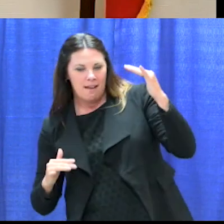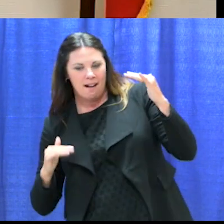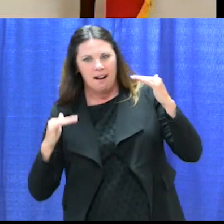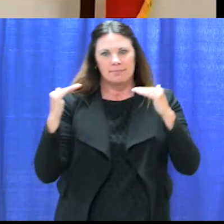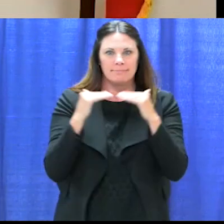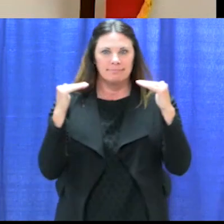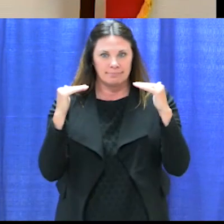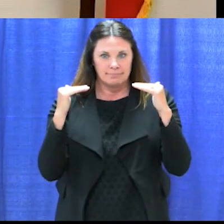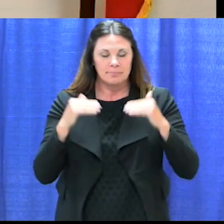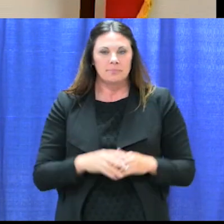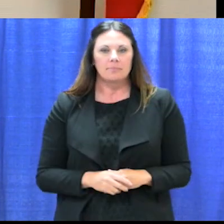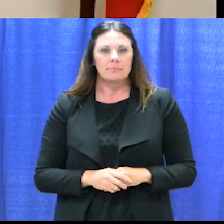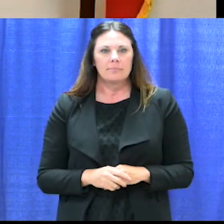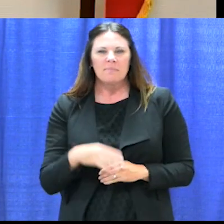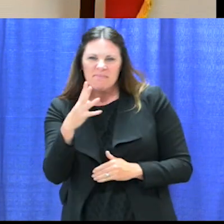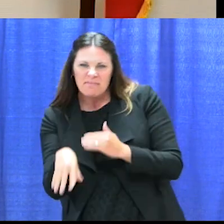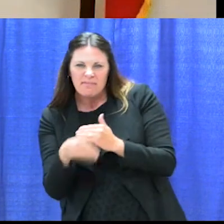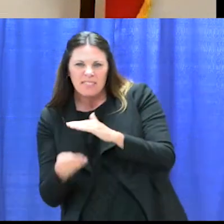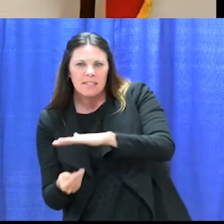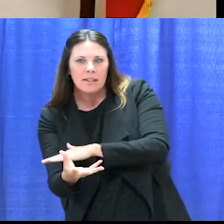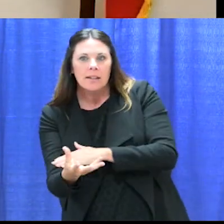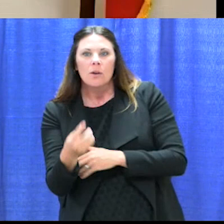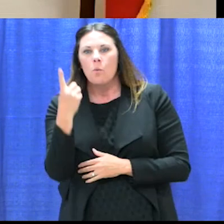One other additional announcement just want to acknowledge another partner who helped